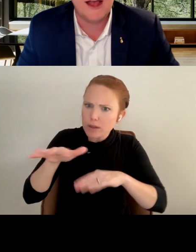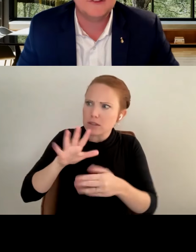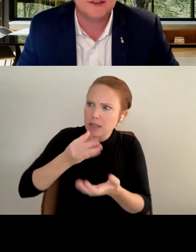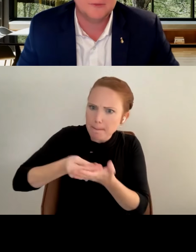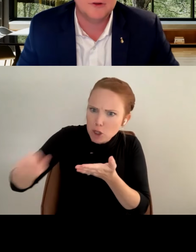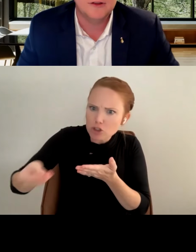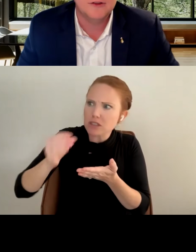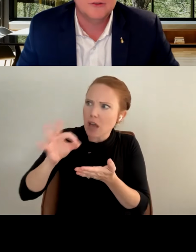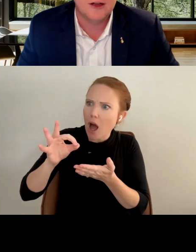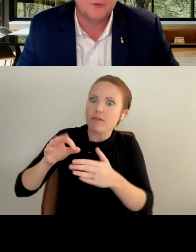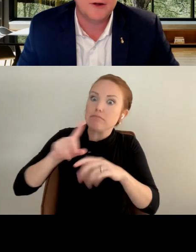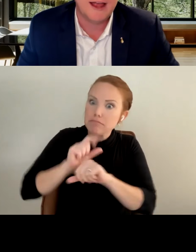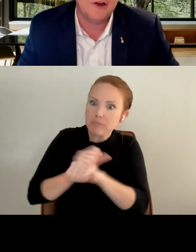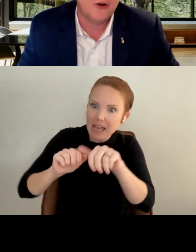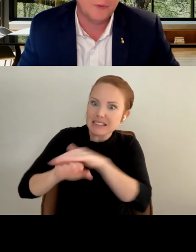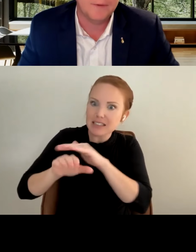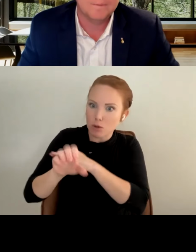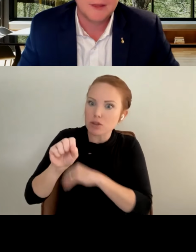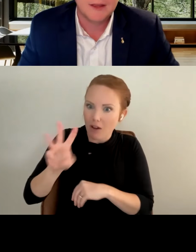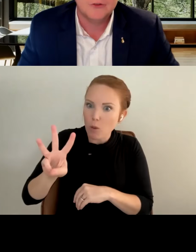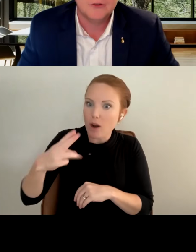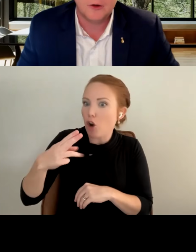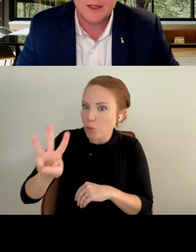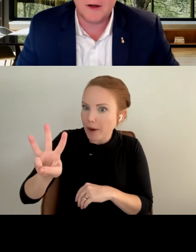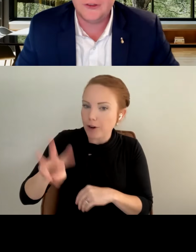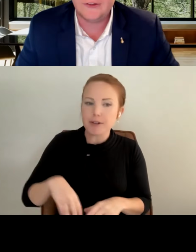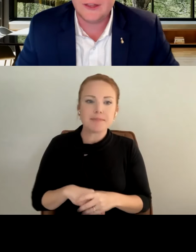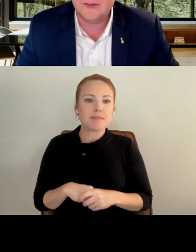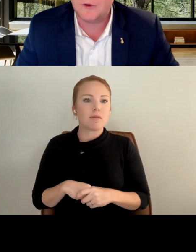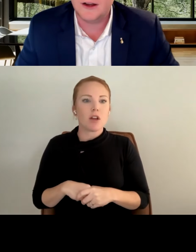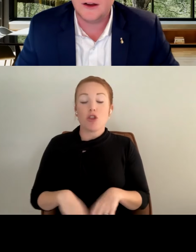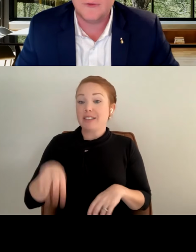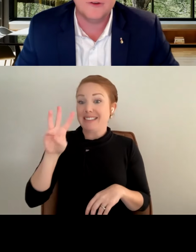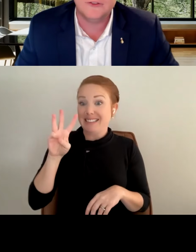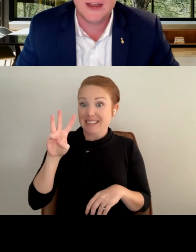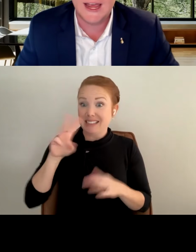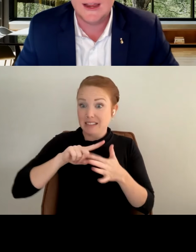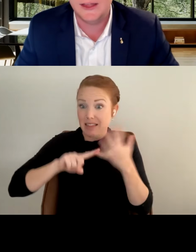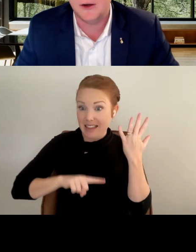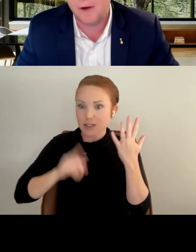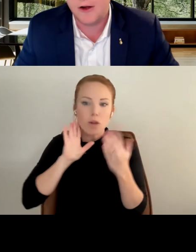accessible software and hardware. So there are six things that we're going to cover today that are